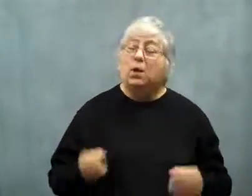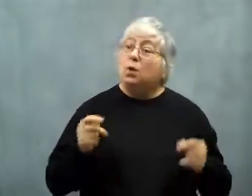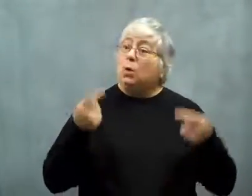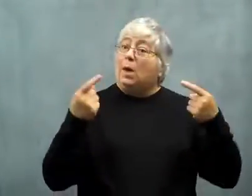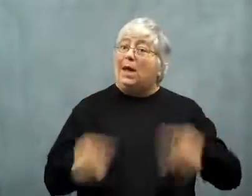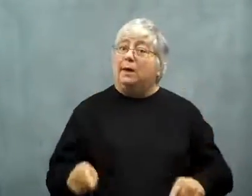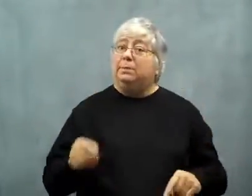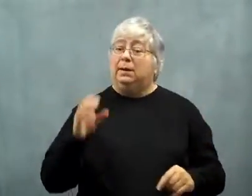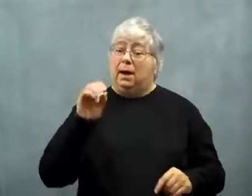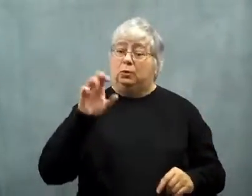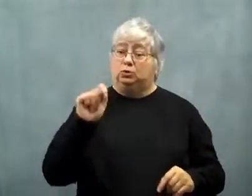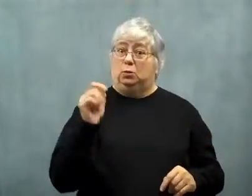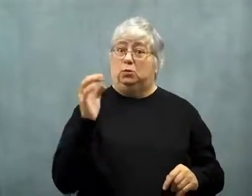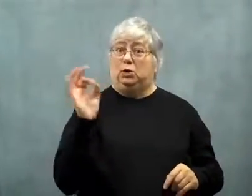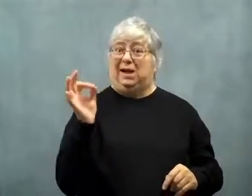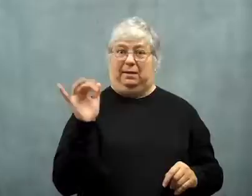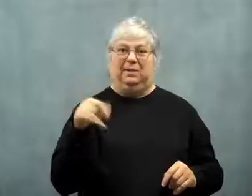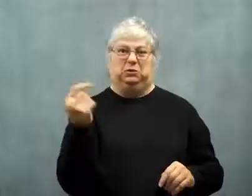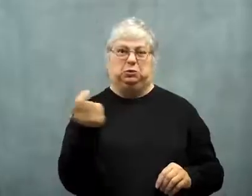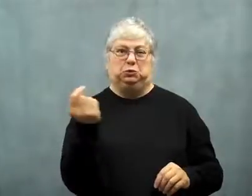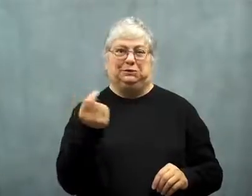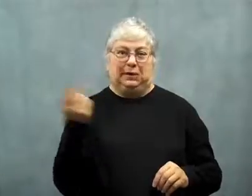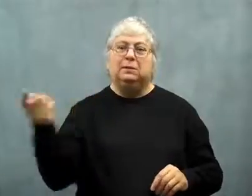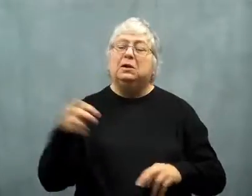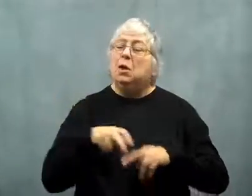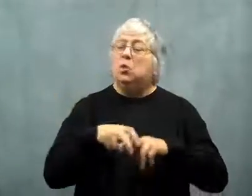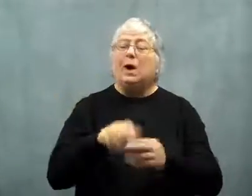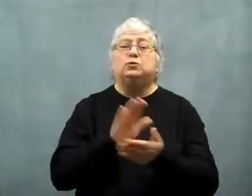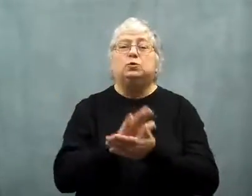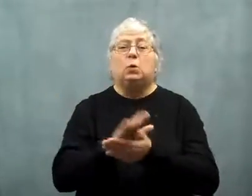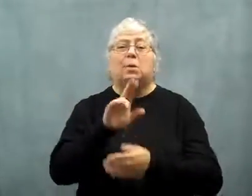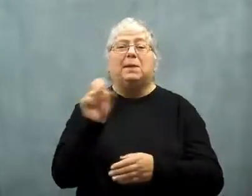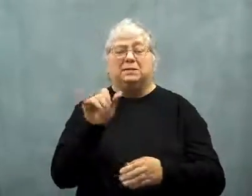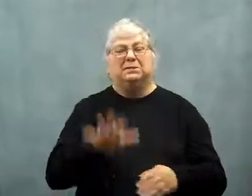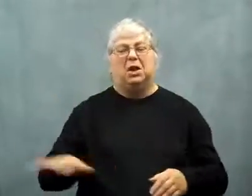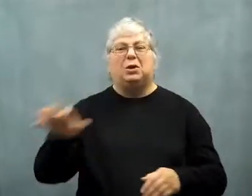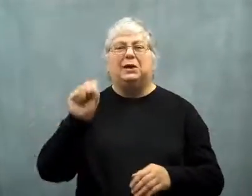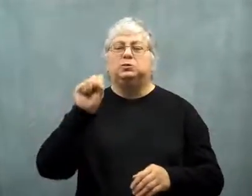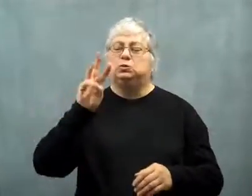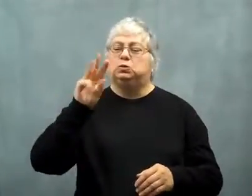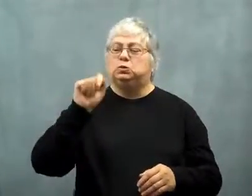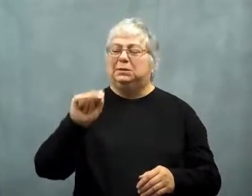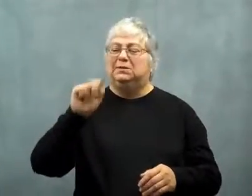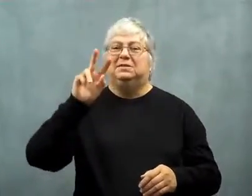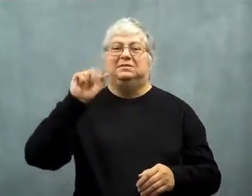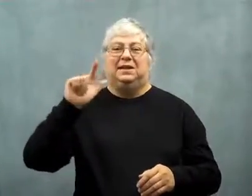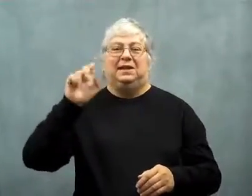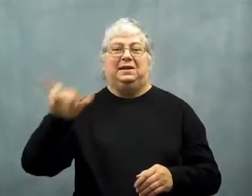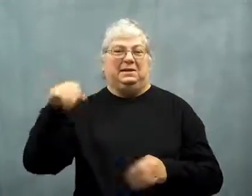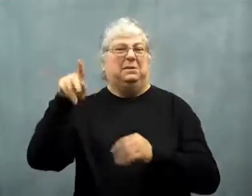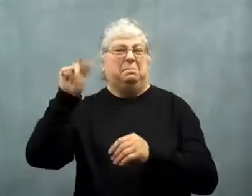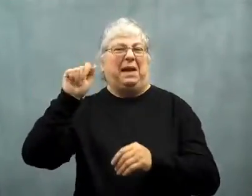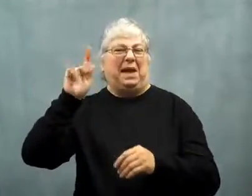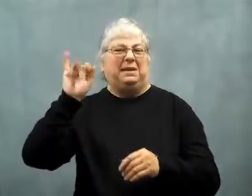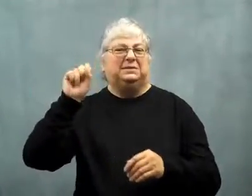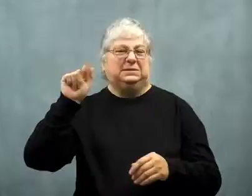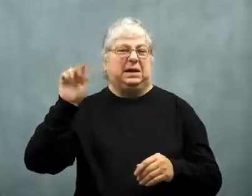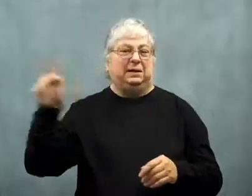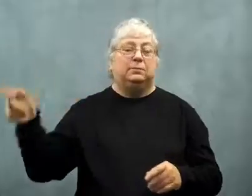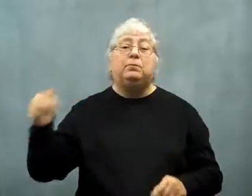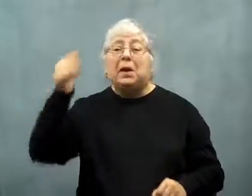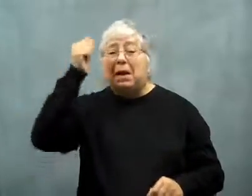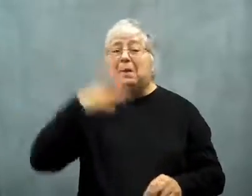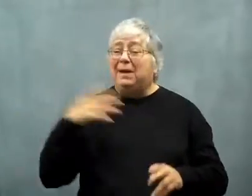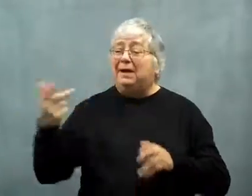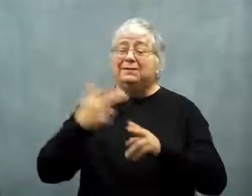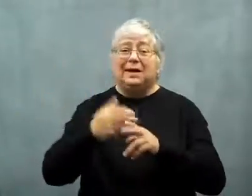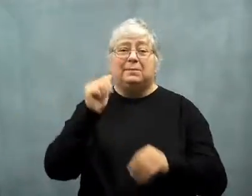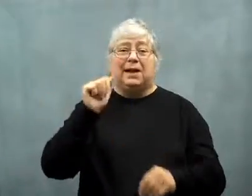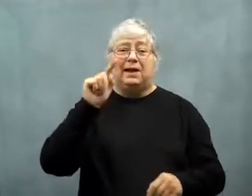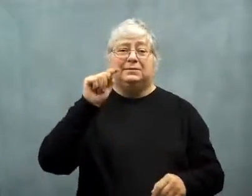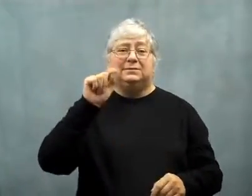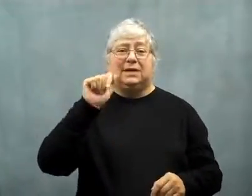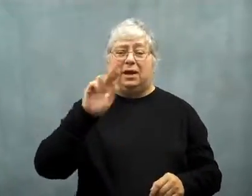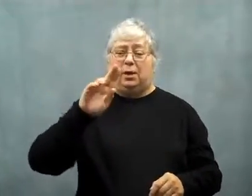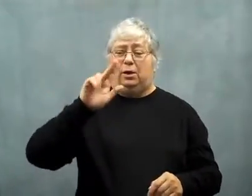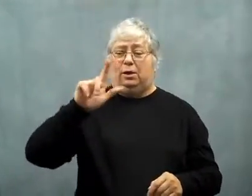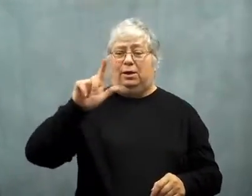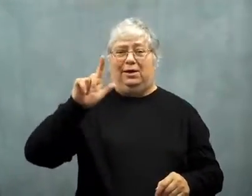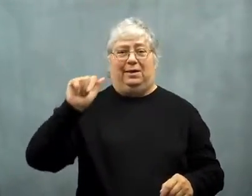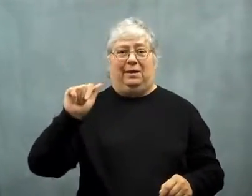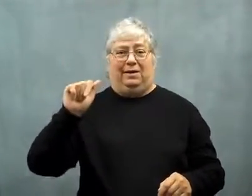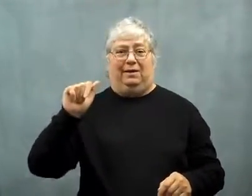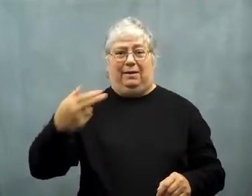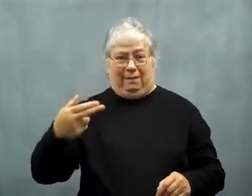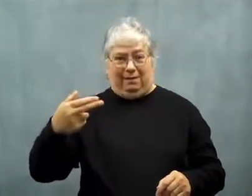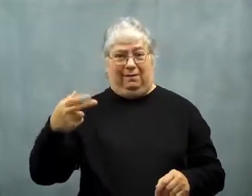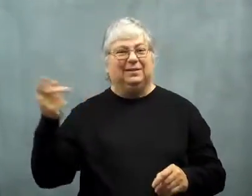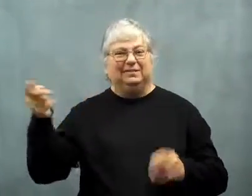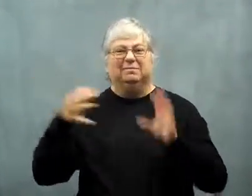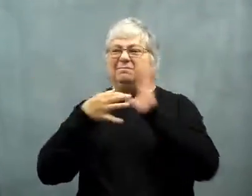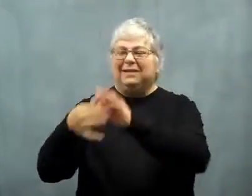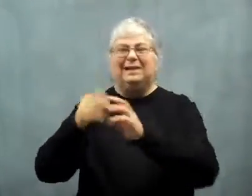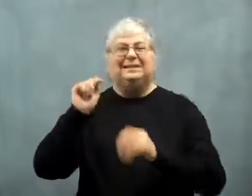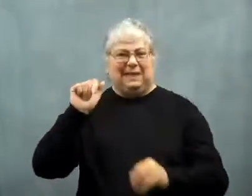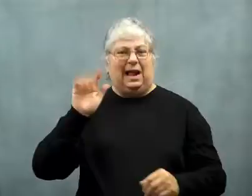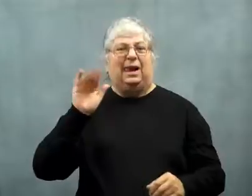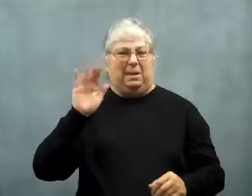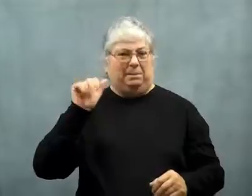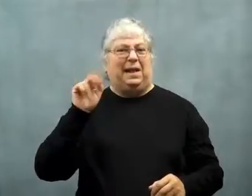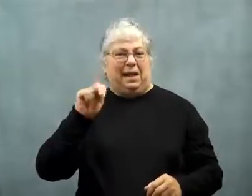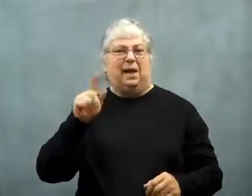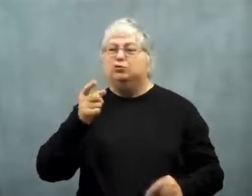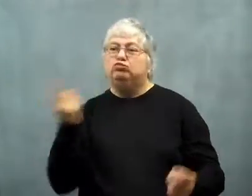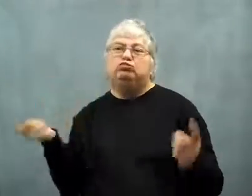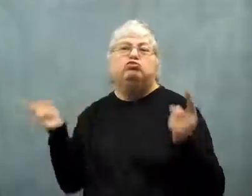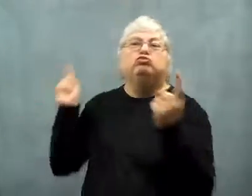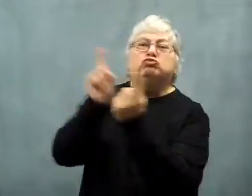On Tuesday, October 9, she was riding a school bus in the Swat Valley.